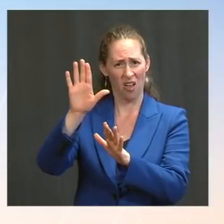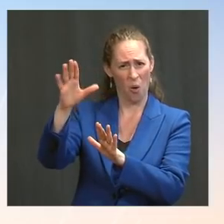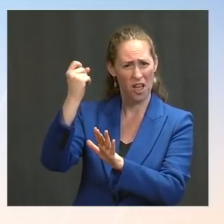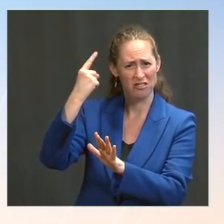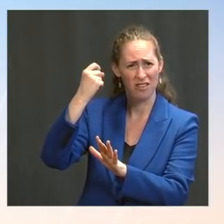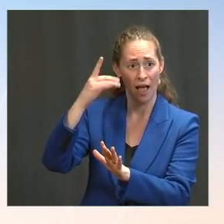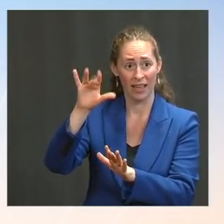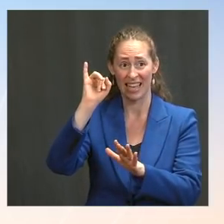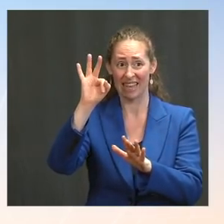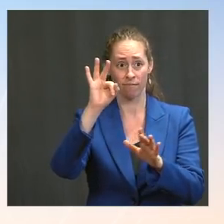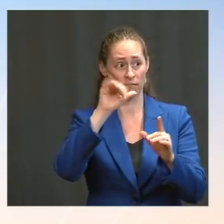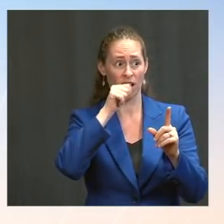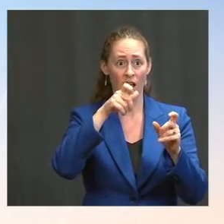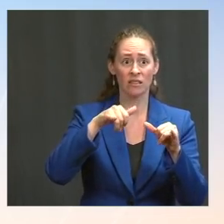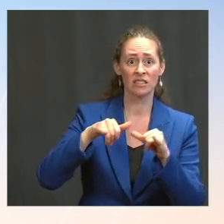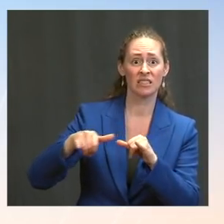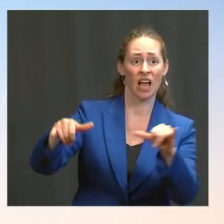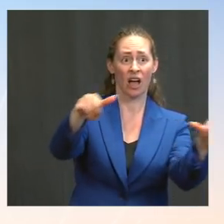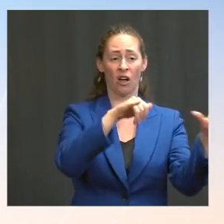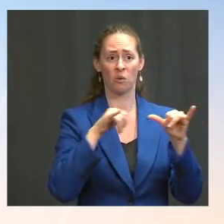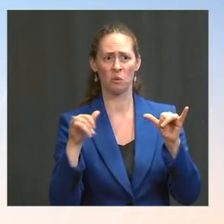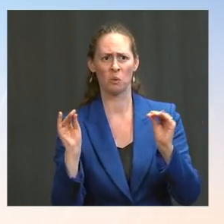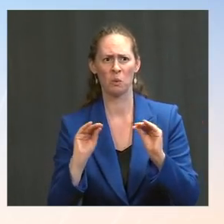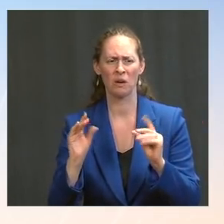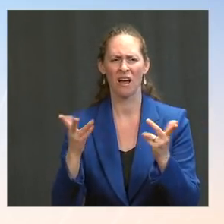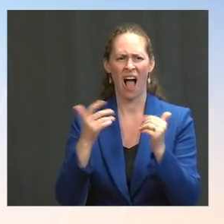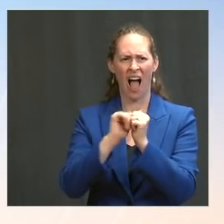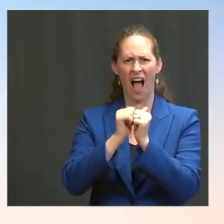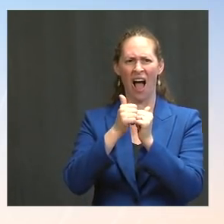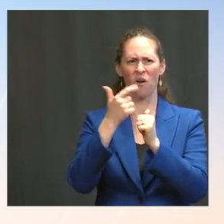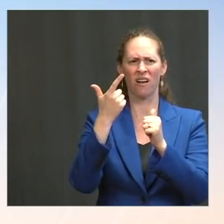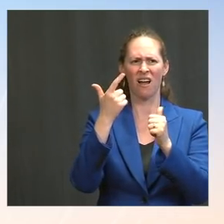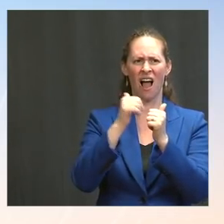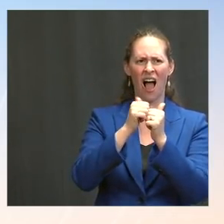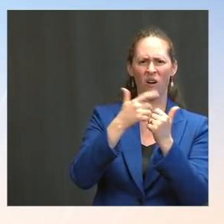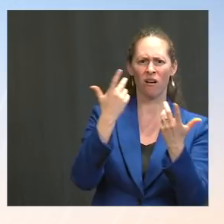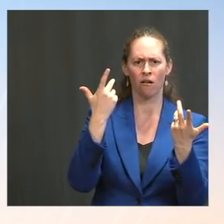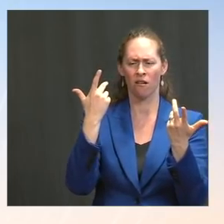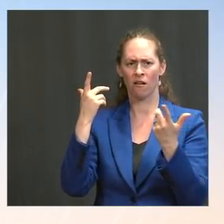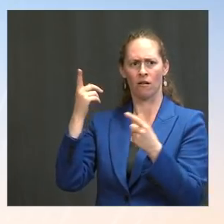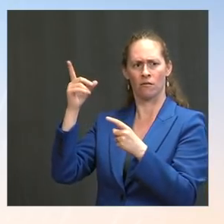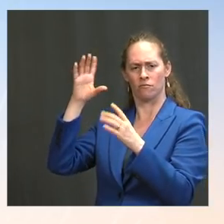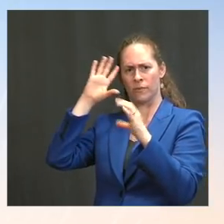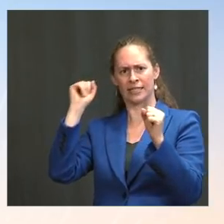And tell us how this affects the way the President is hoping that all of this will unwind.